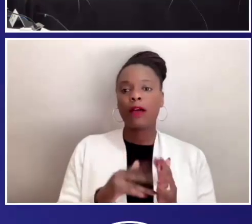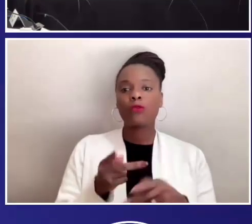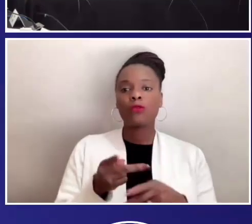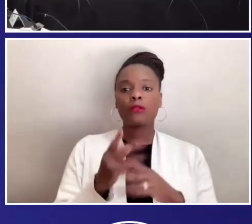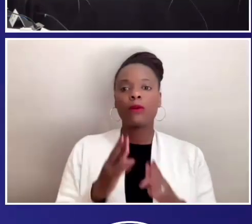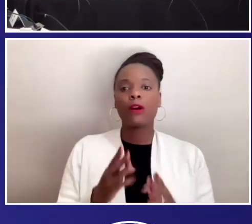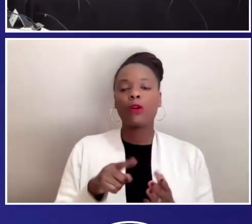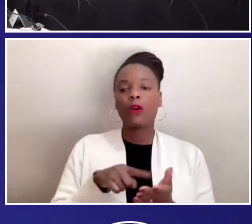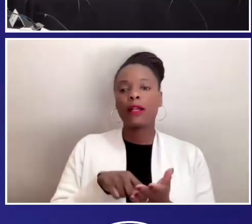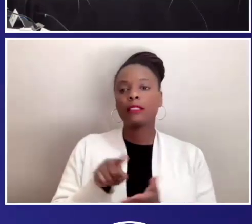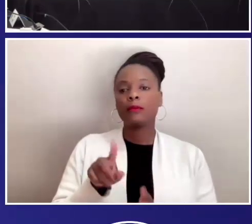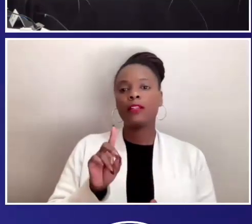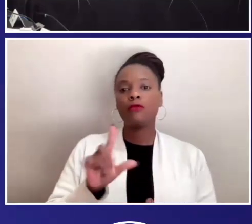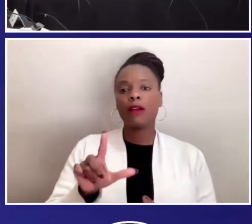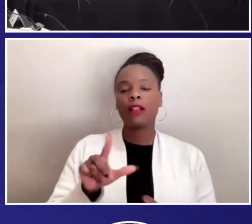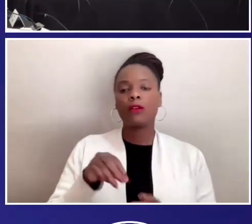within 25 years of entering repayment.